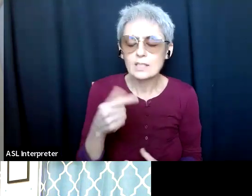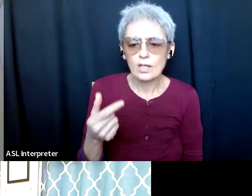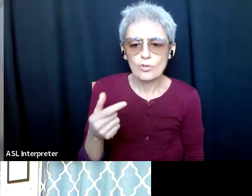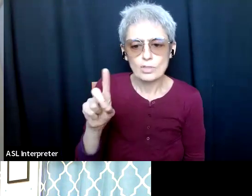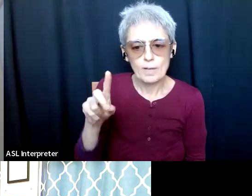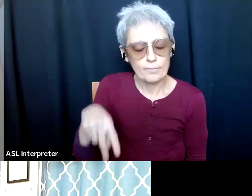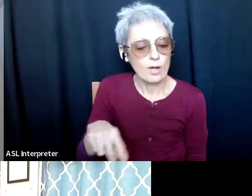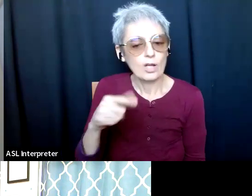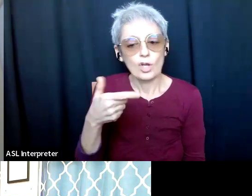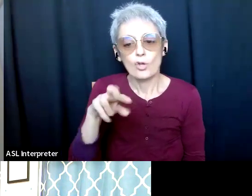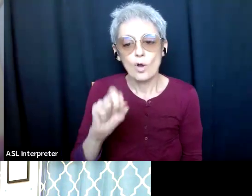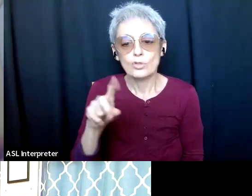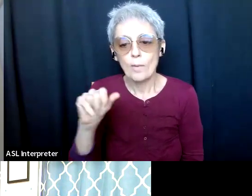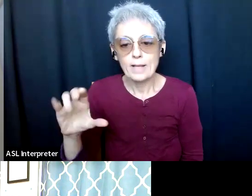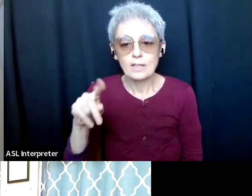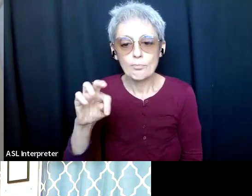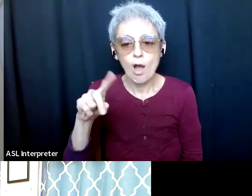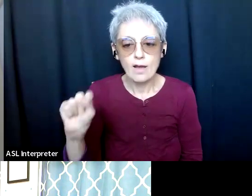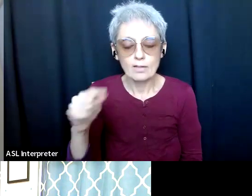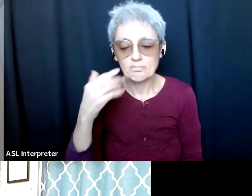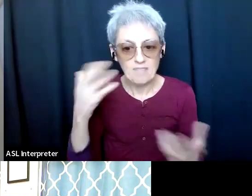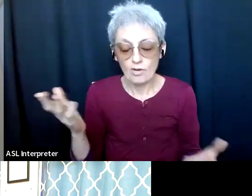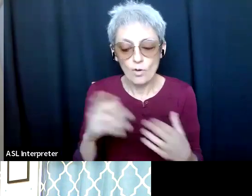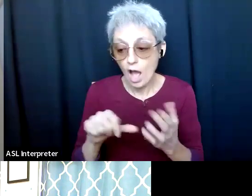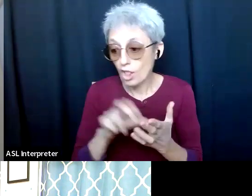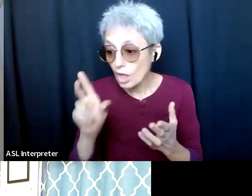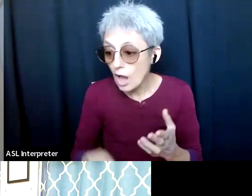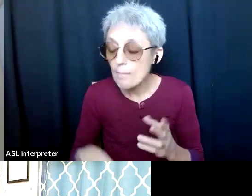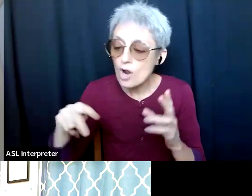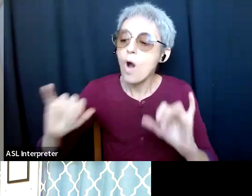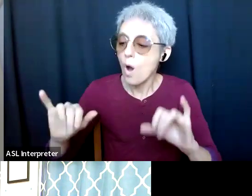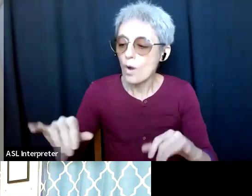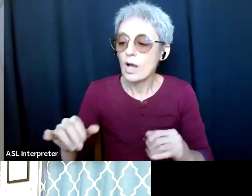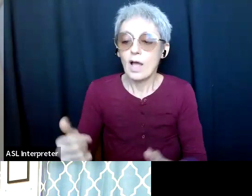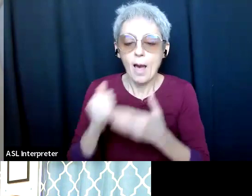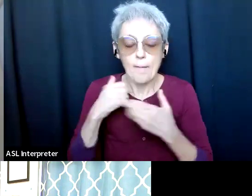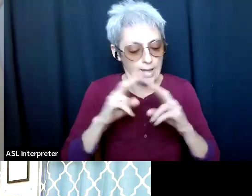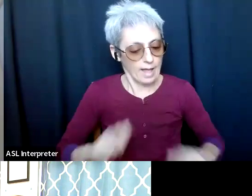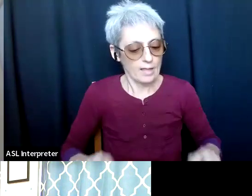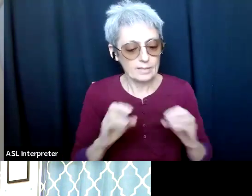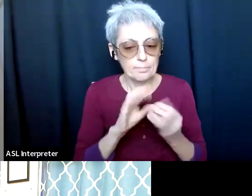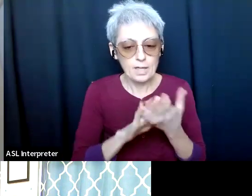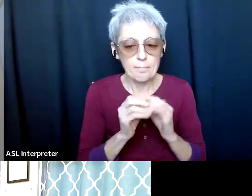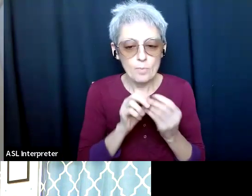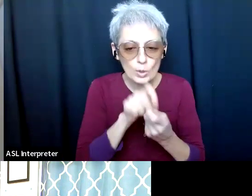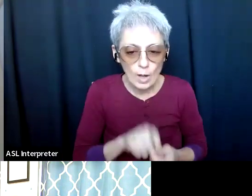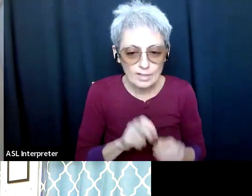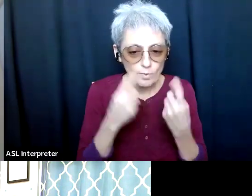at the same moment in time. So for example, we present these numbers on the left and right side simultaneously,